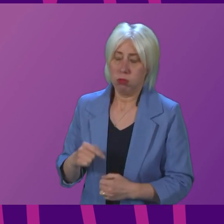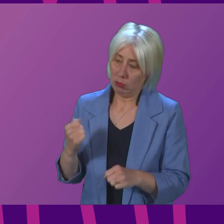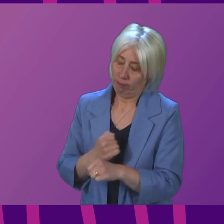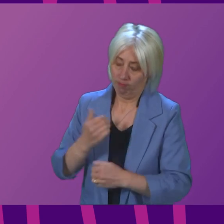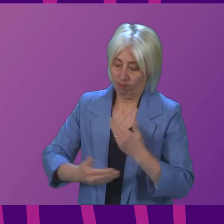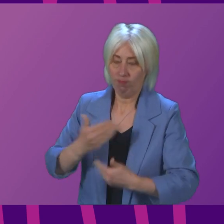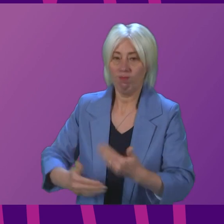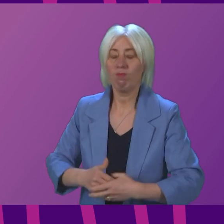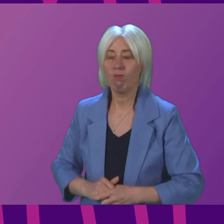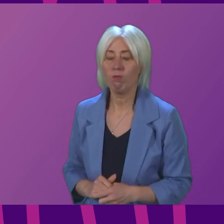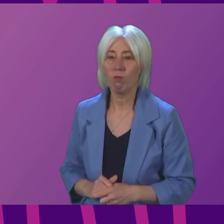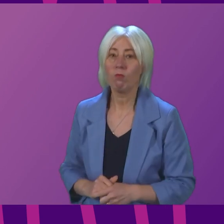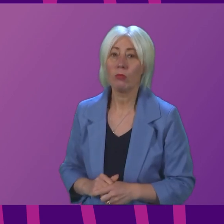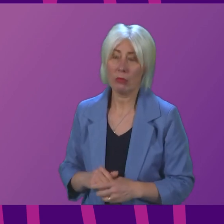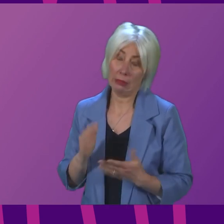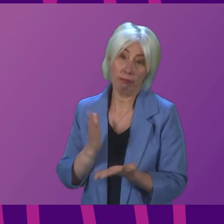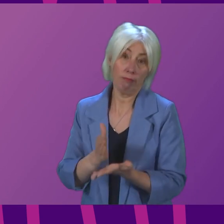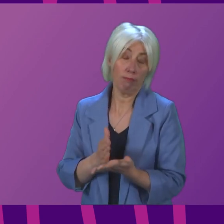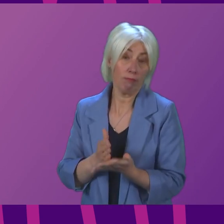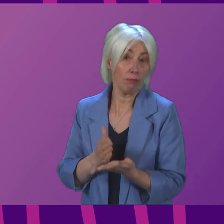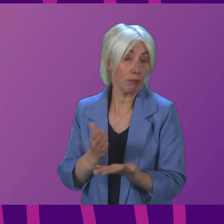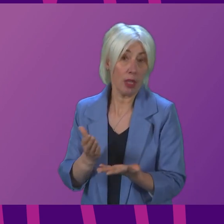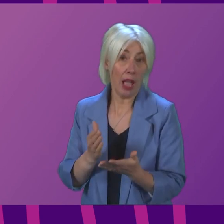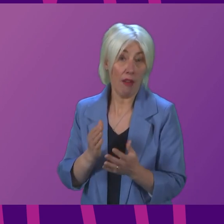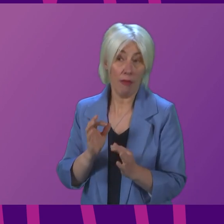There are clearly questions about Louise’s situation.